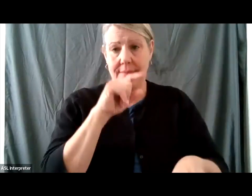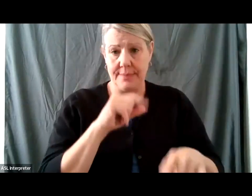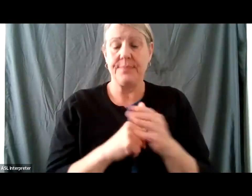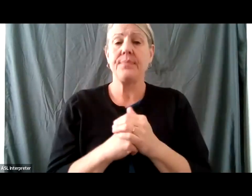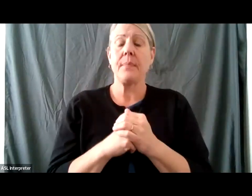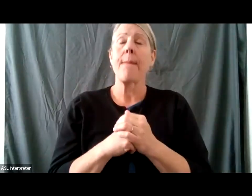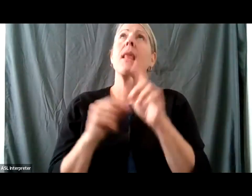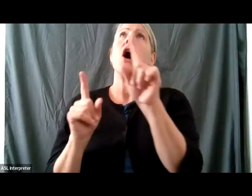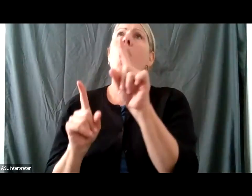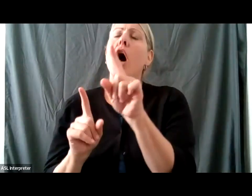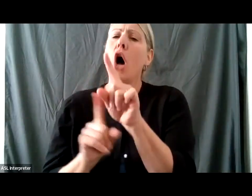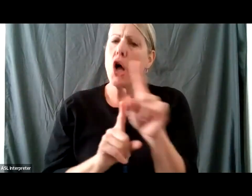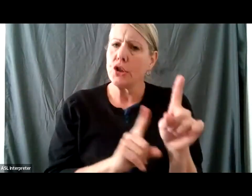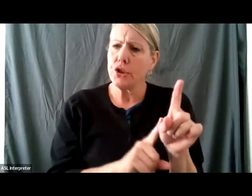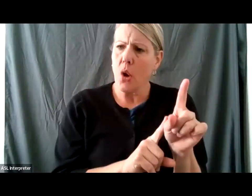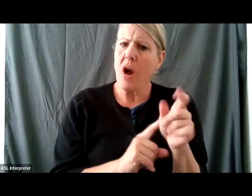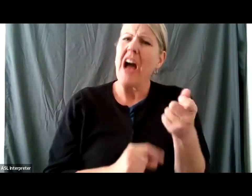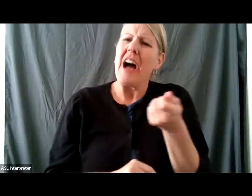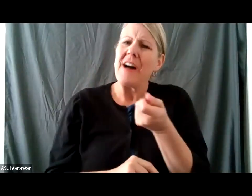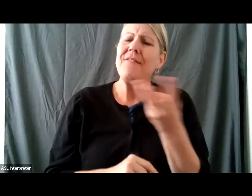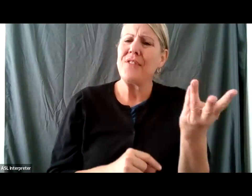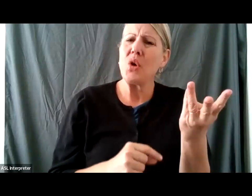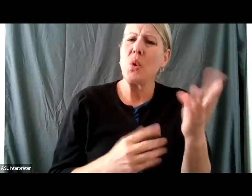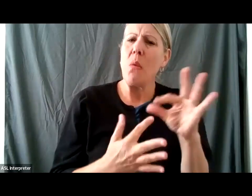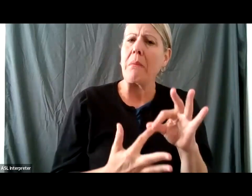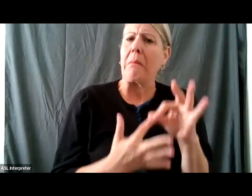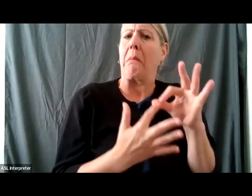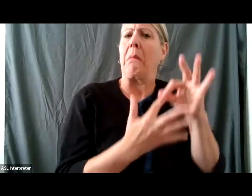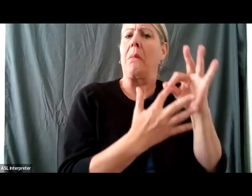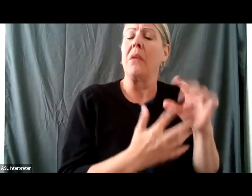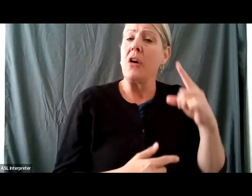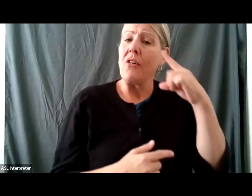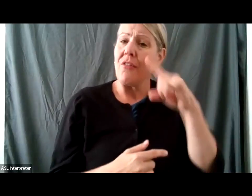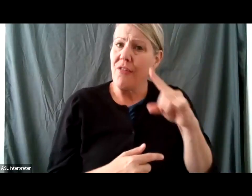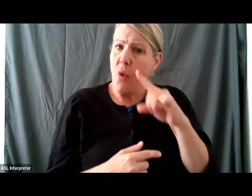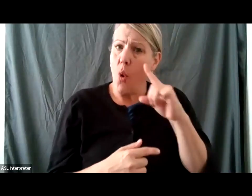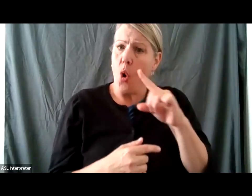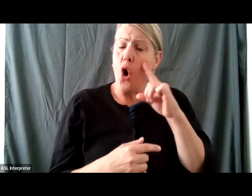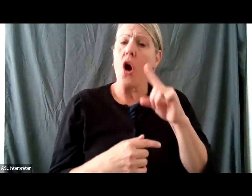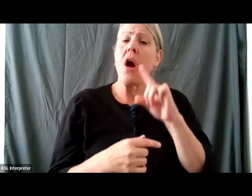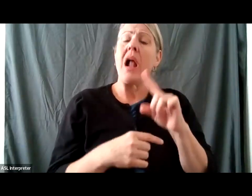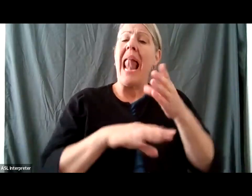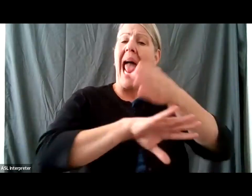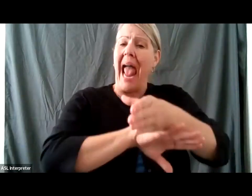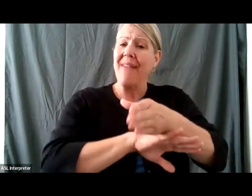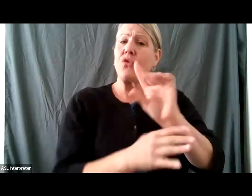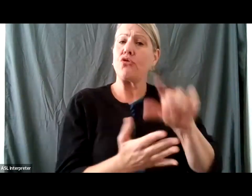There are also a few exceptions that we have for post-secondary institutions which are